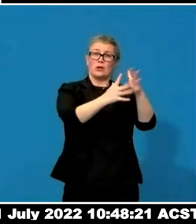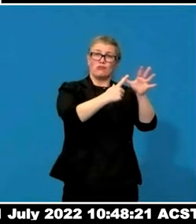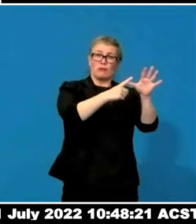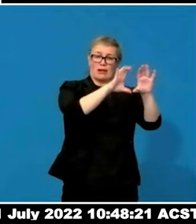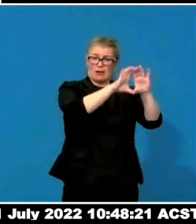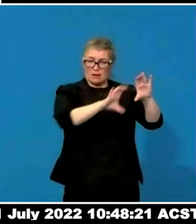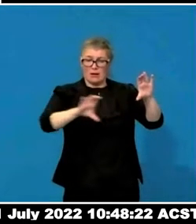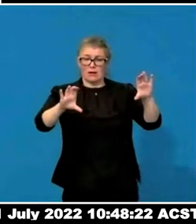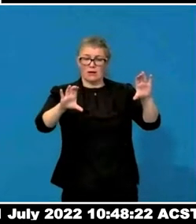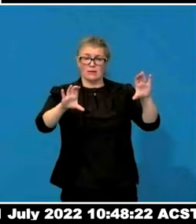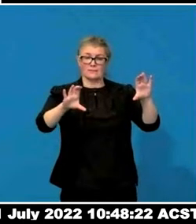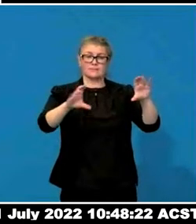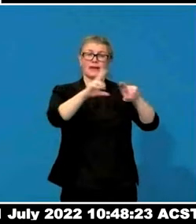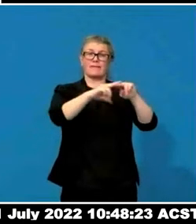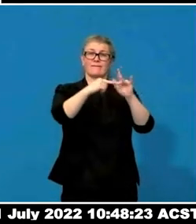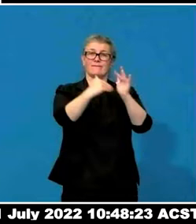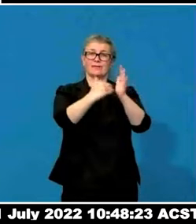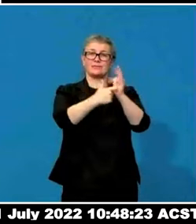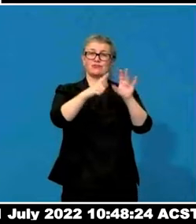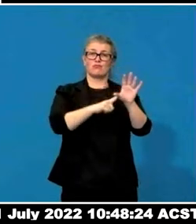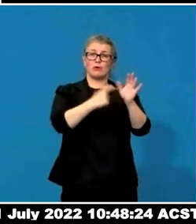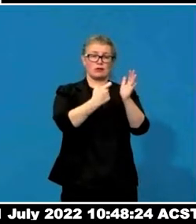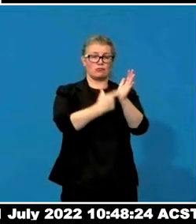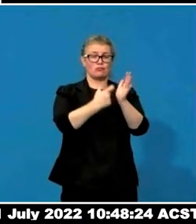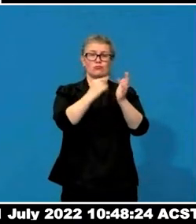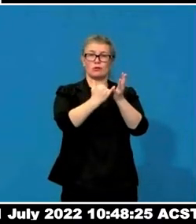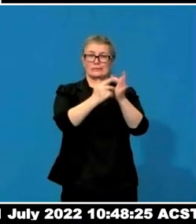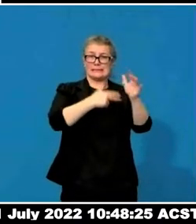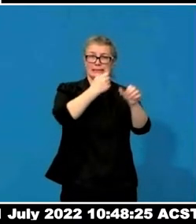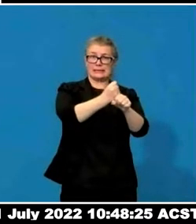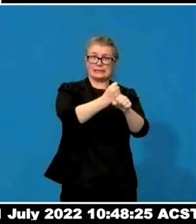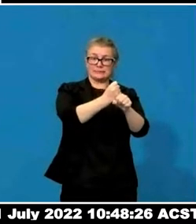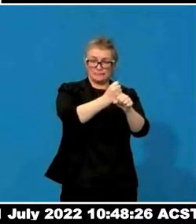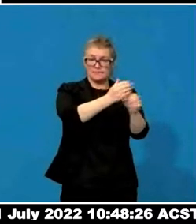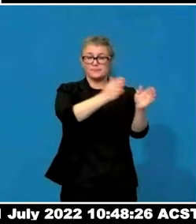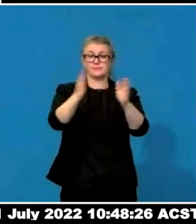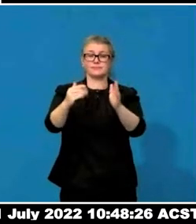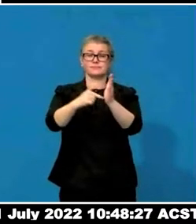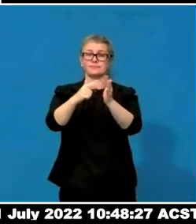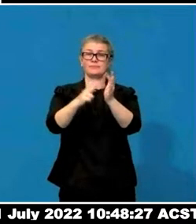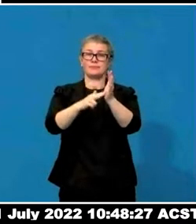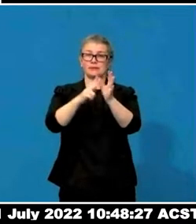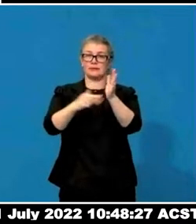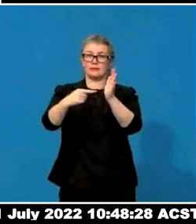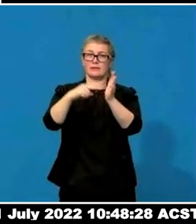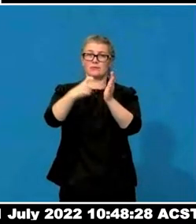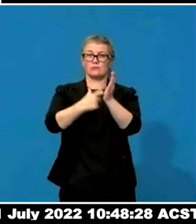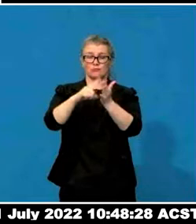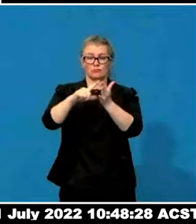Fitzroy Crossing in the Northern Territory with Tennant Creek and Gumbalanya up at the